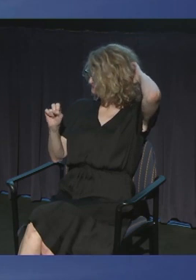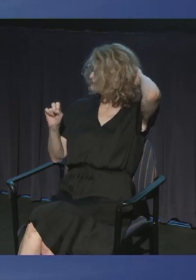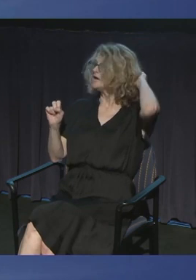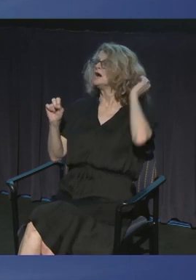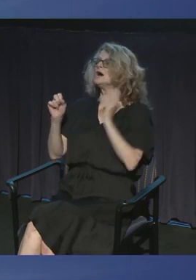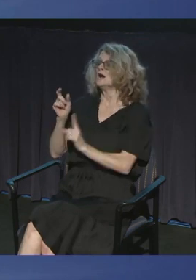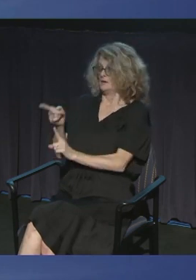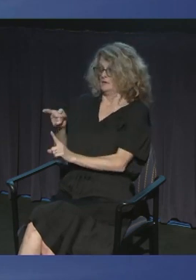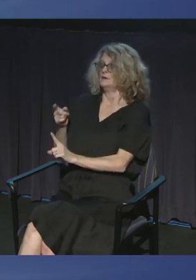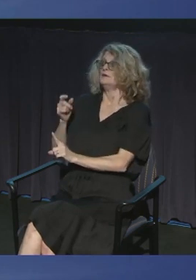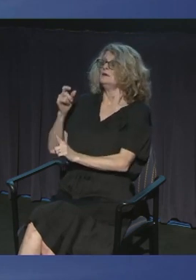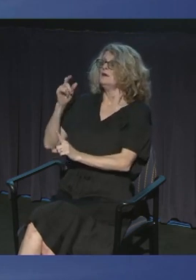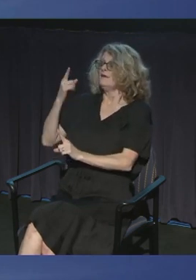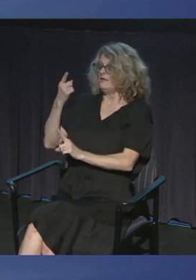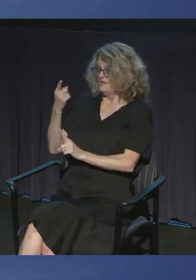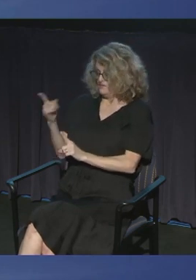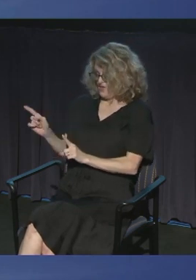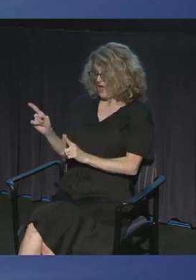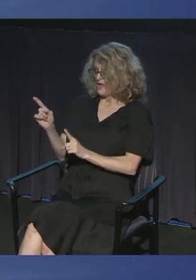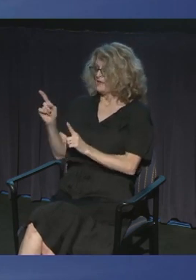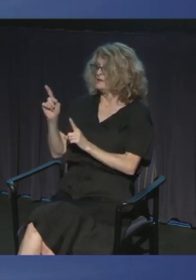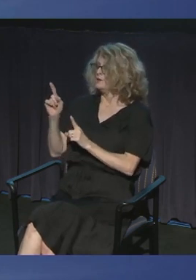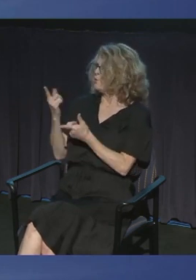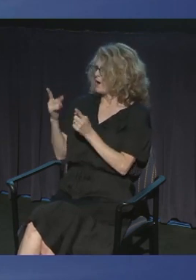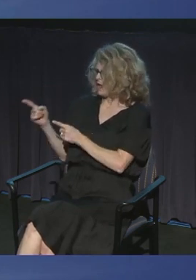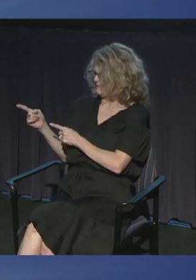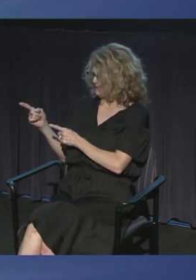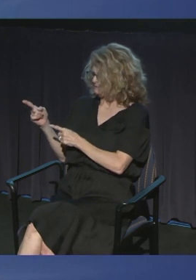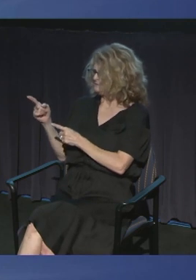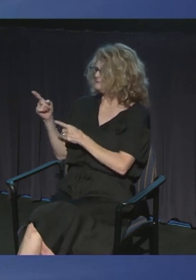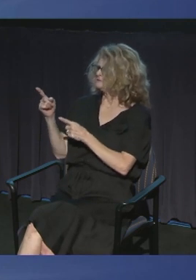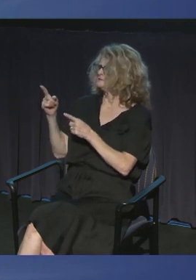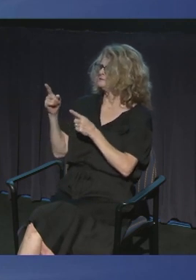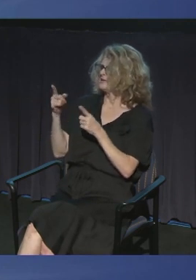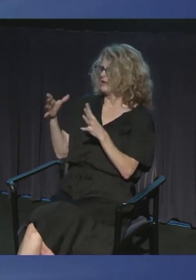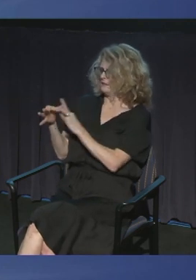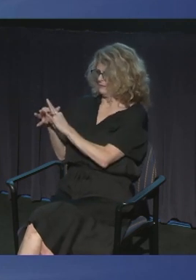THIS IS DONE. BUT THE ACTIVATE